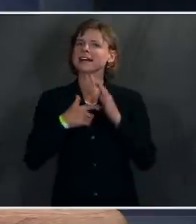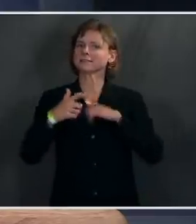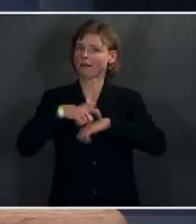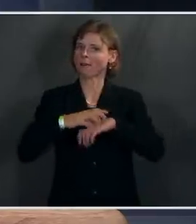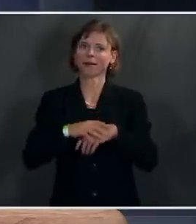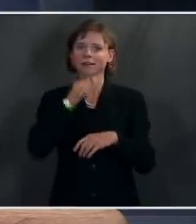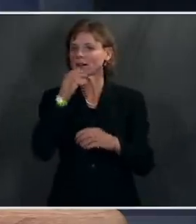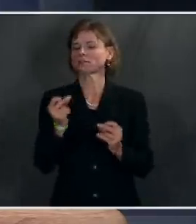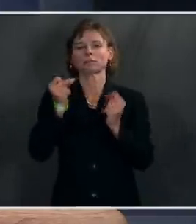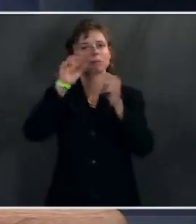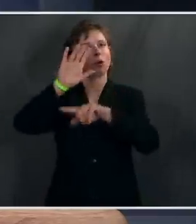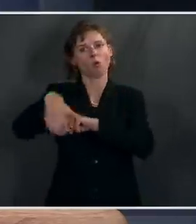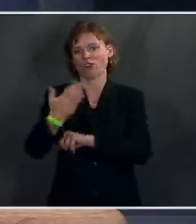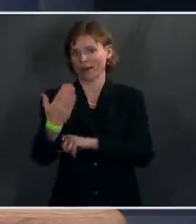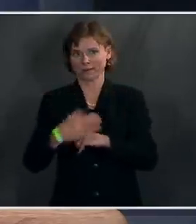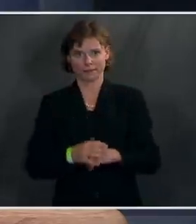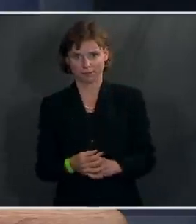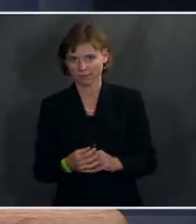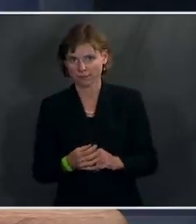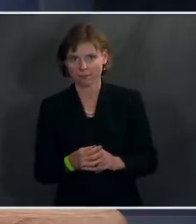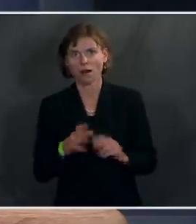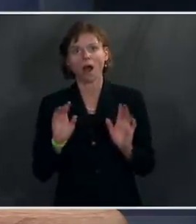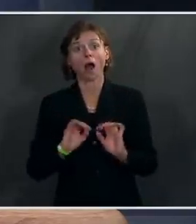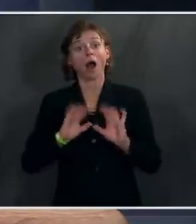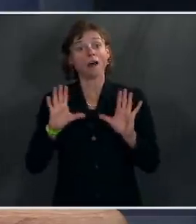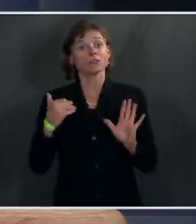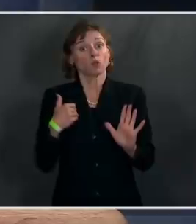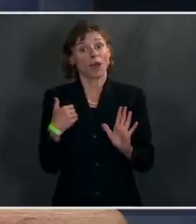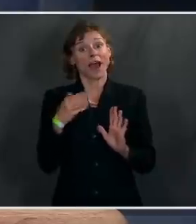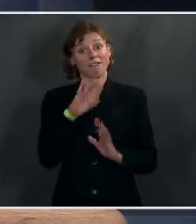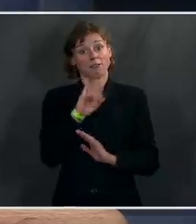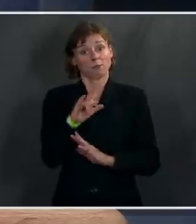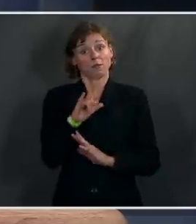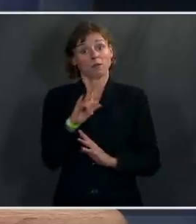Obviously, we have a bill that we are hoping we'll be able to move through Congress.